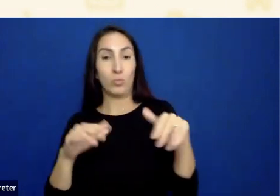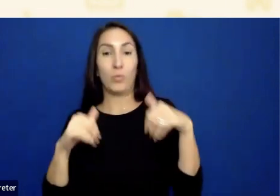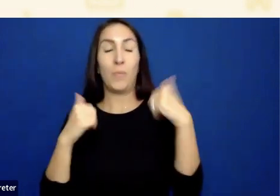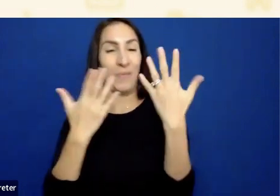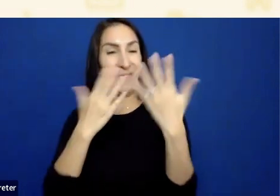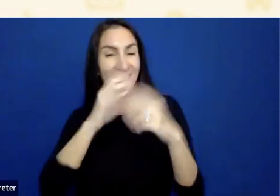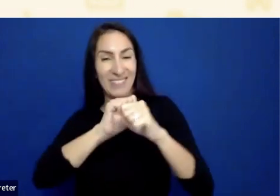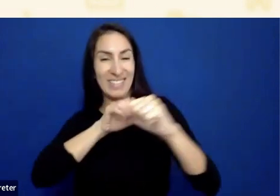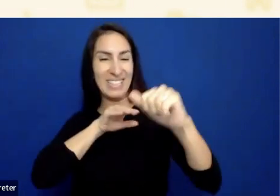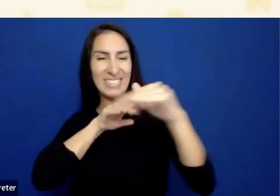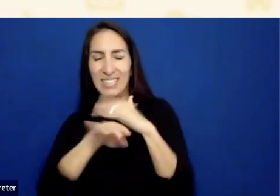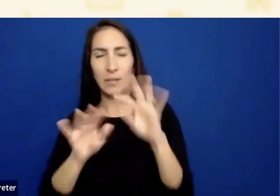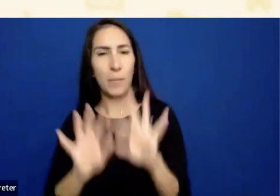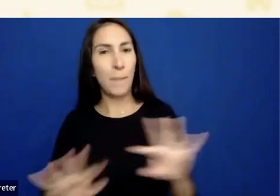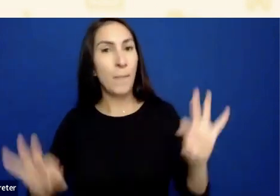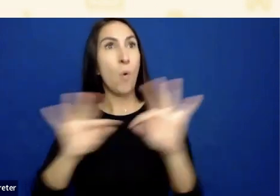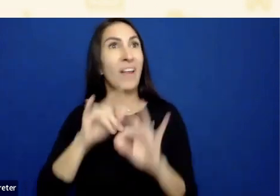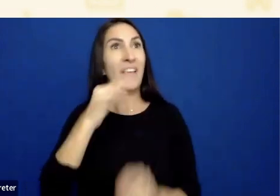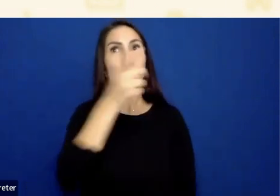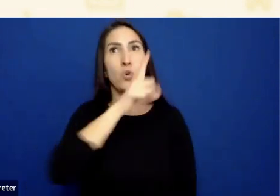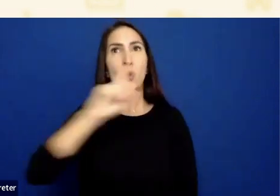to have cost , whether it's for a hotel,